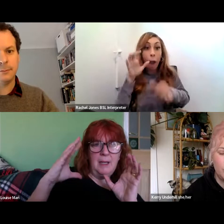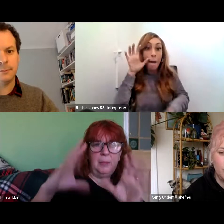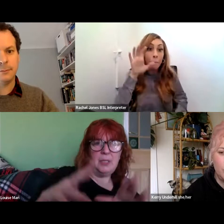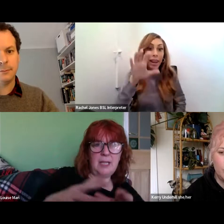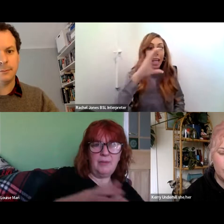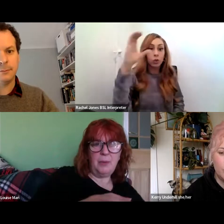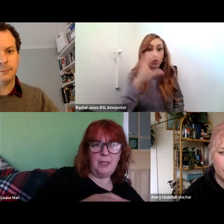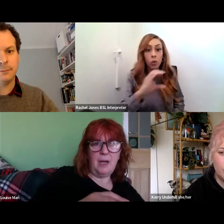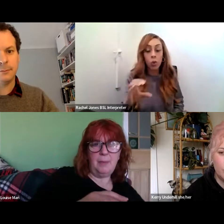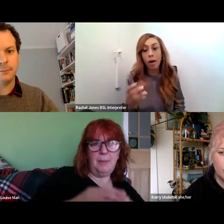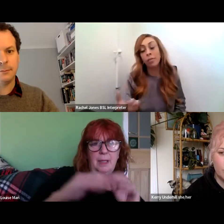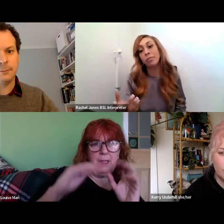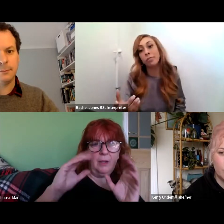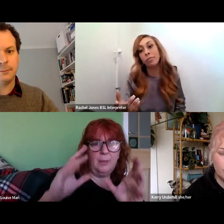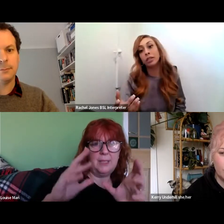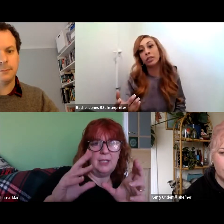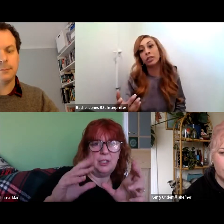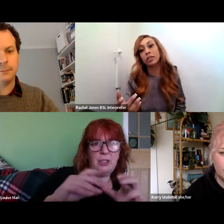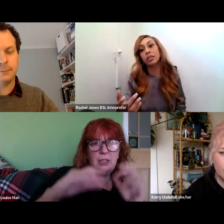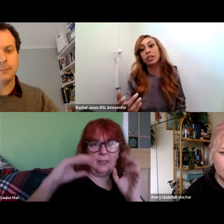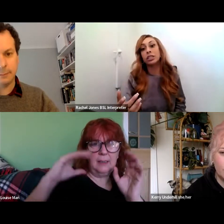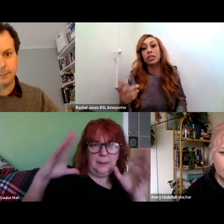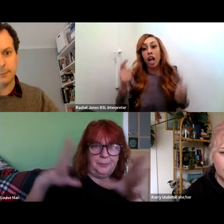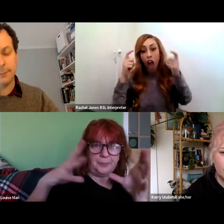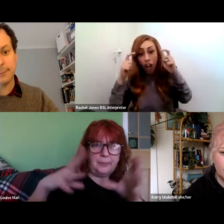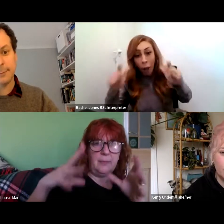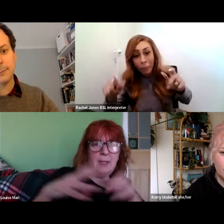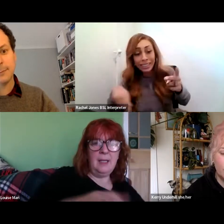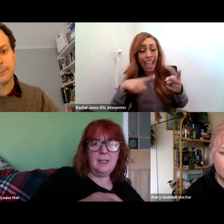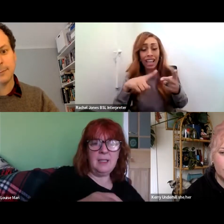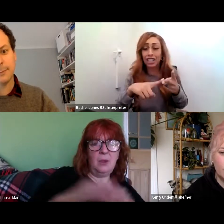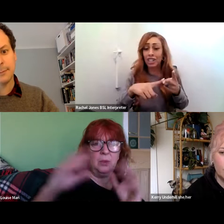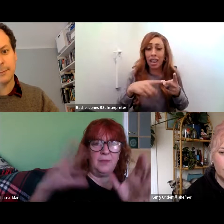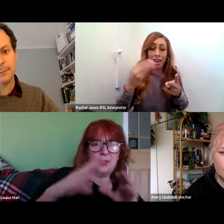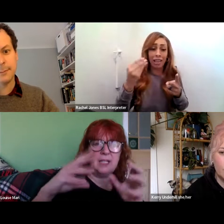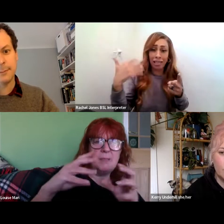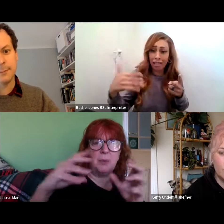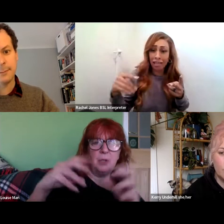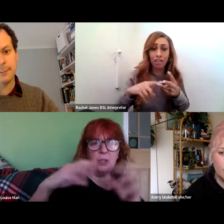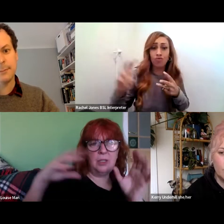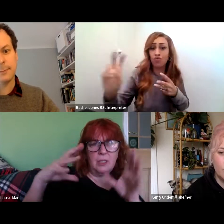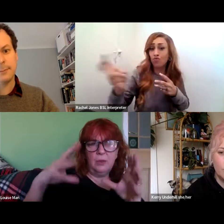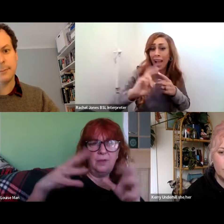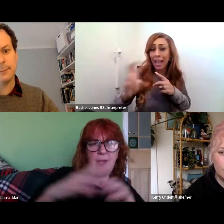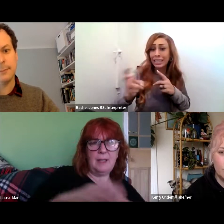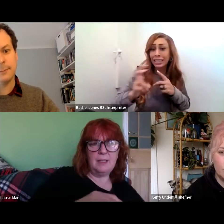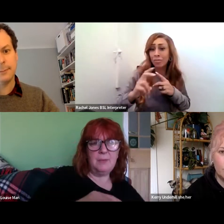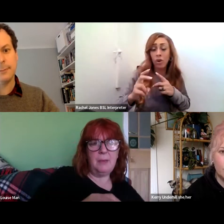and putting everyone up in accommodation, and all of the transport costs and all of that